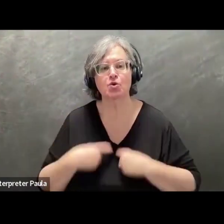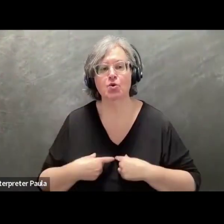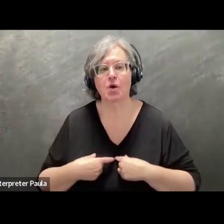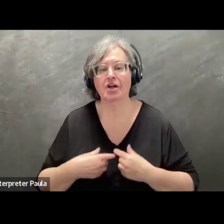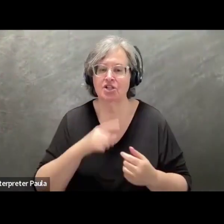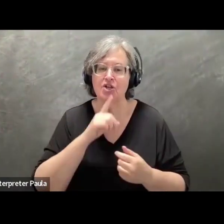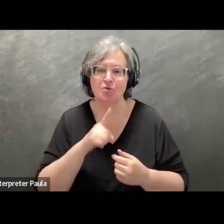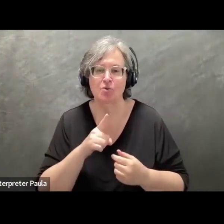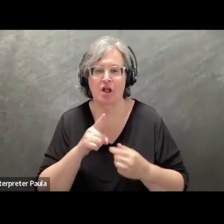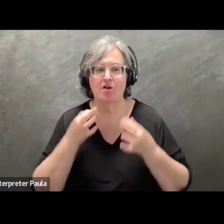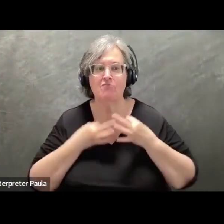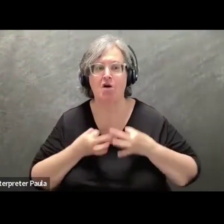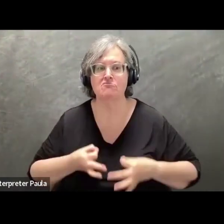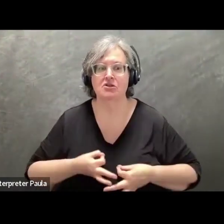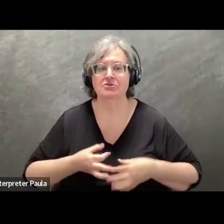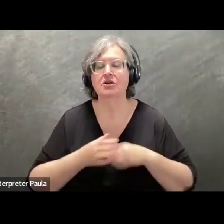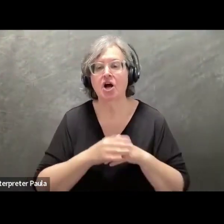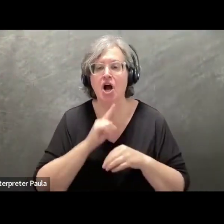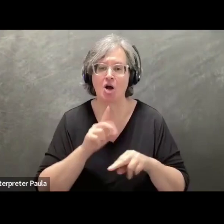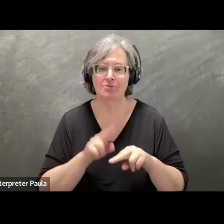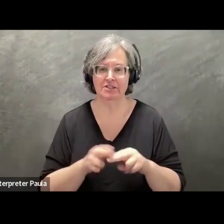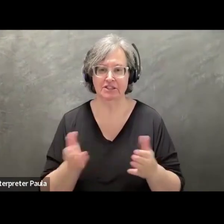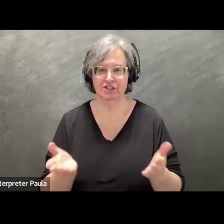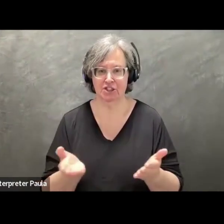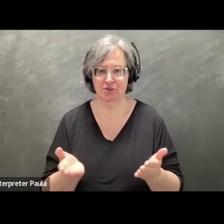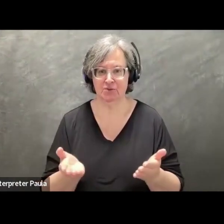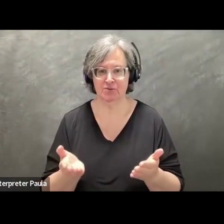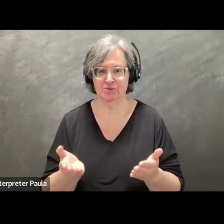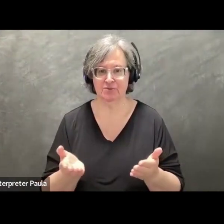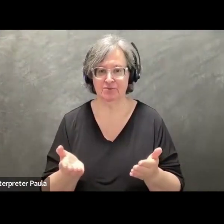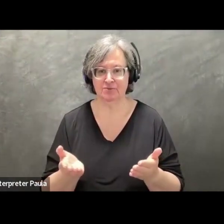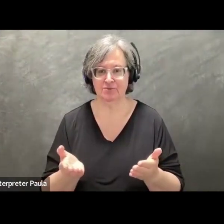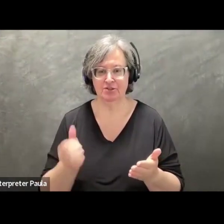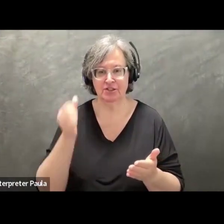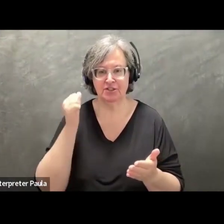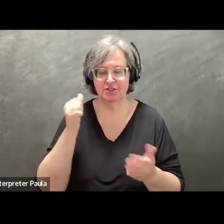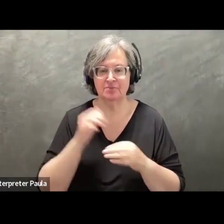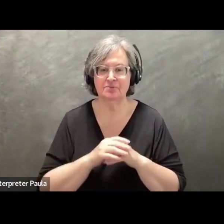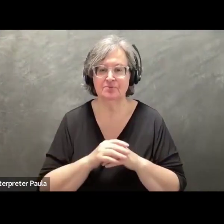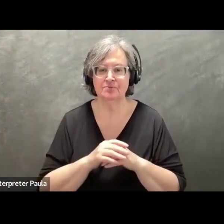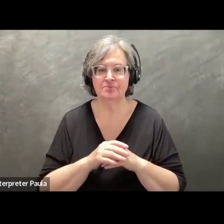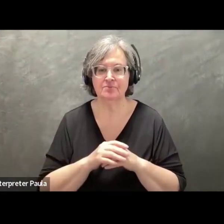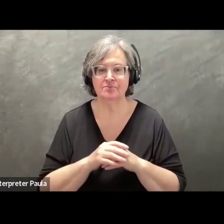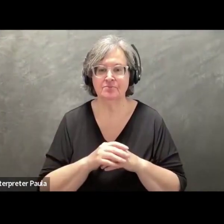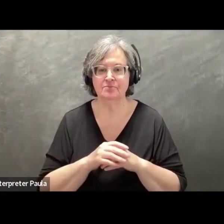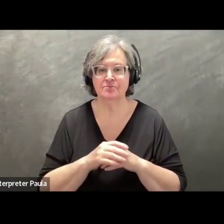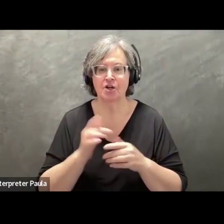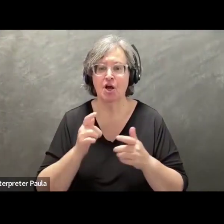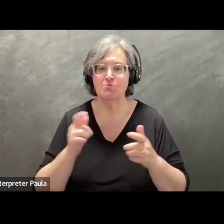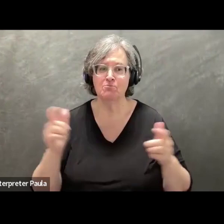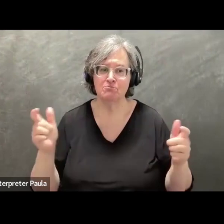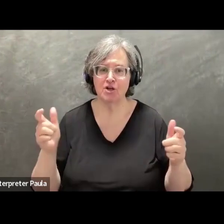large beads. I'm sitting right now, and behind me is a big desk